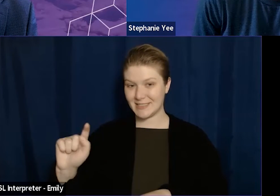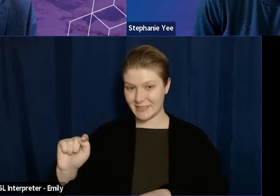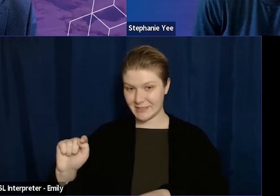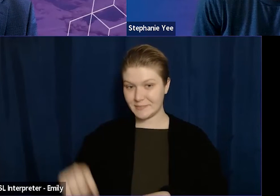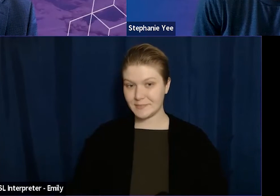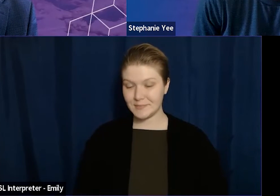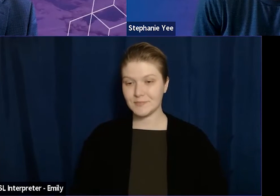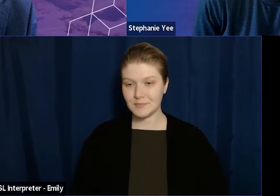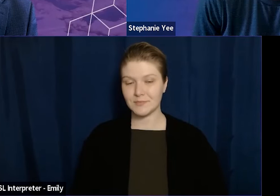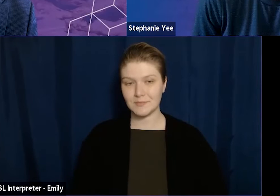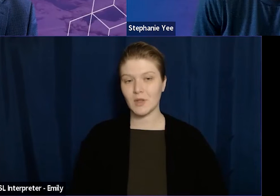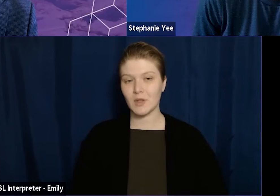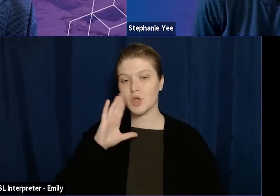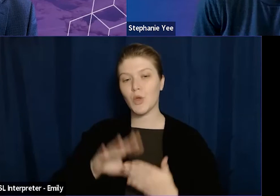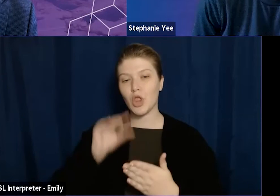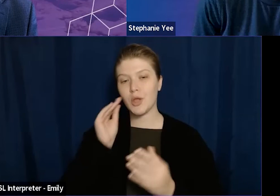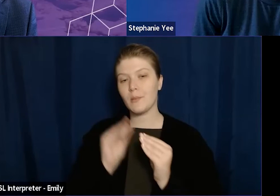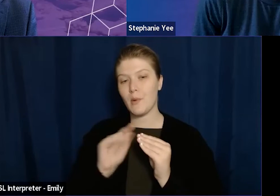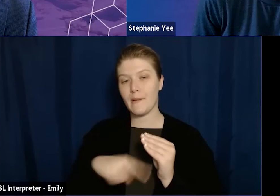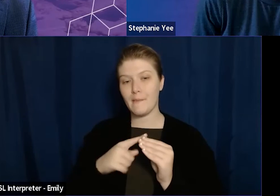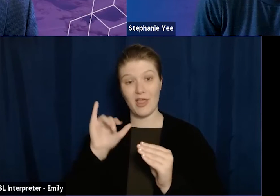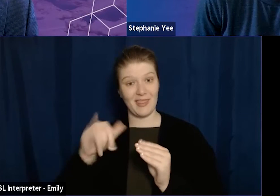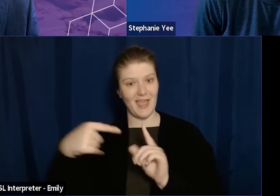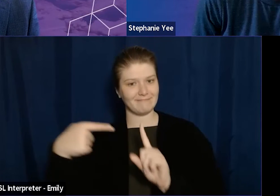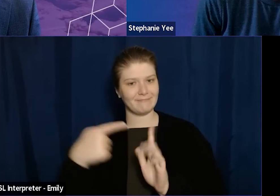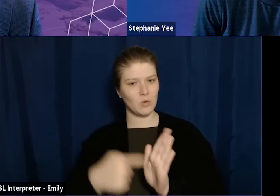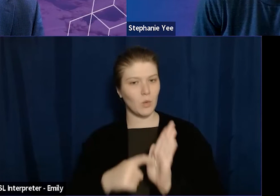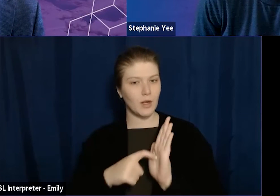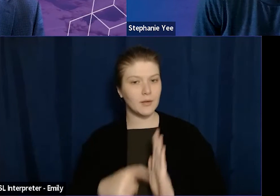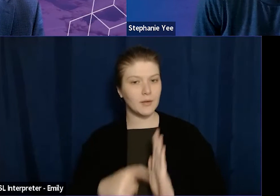to learn a little bit more about that requirement. Let's see.